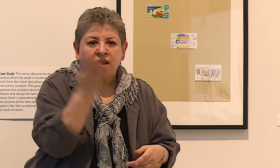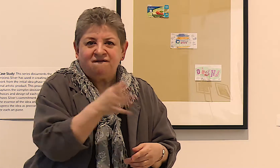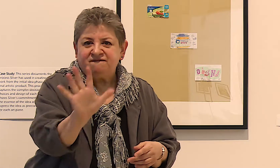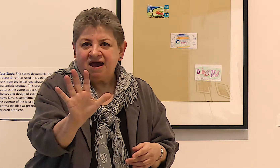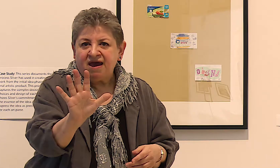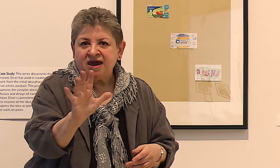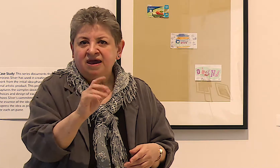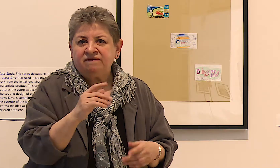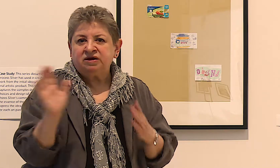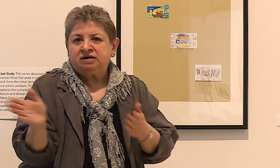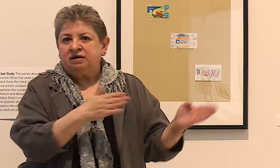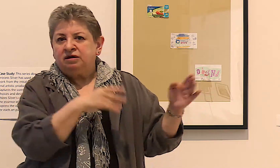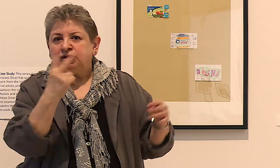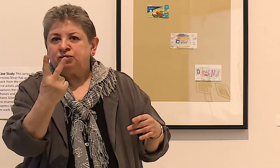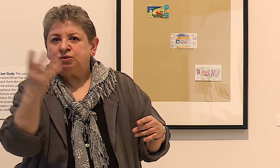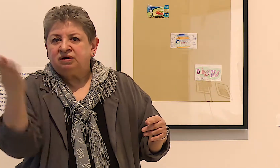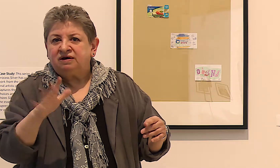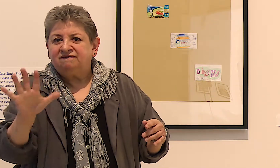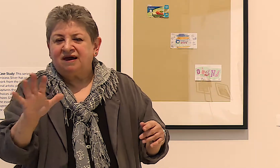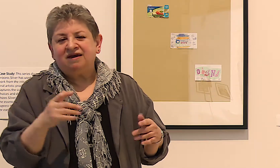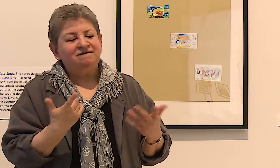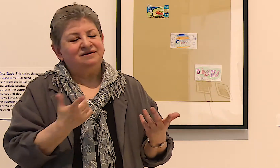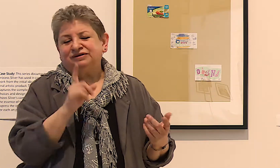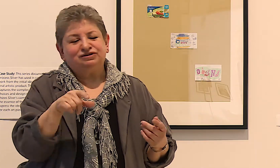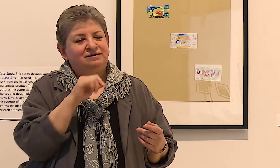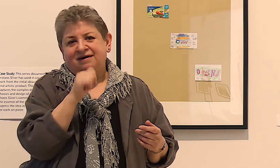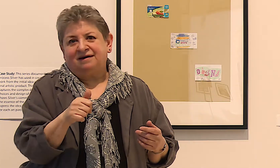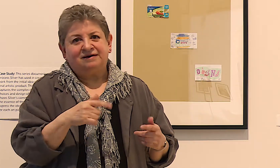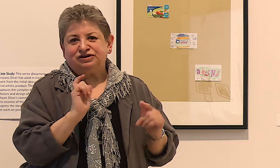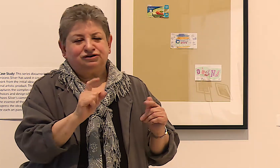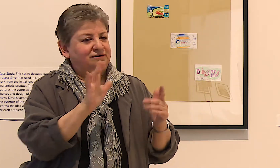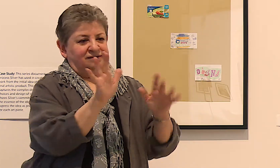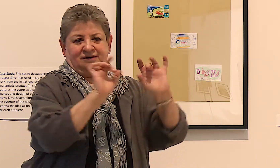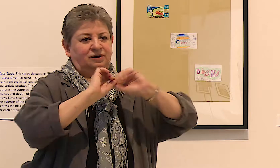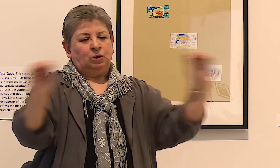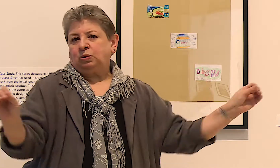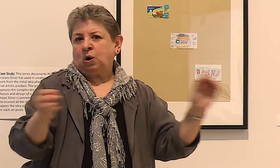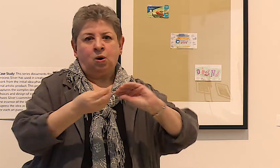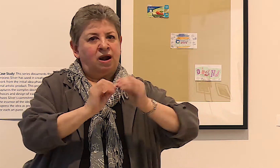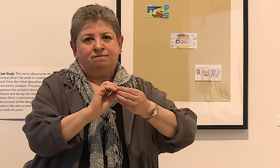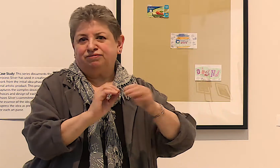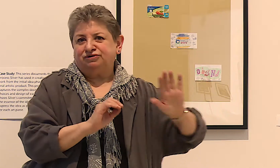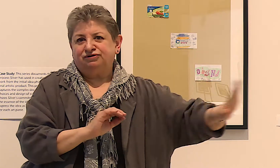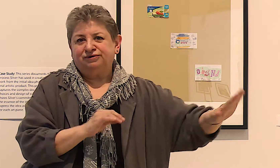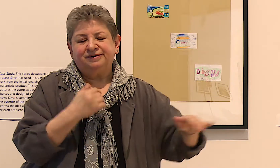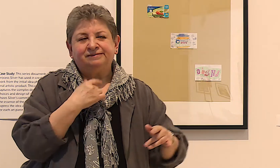I had labeled them 1 of 5, 2 of 5, and I really shouldn't have,